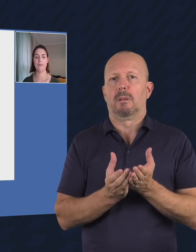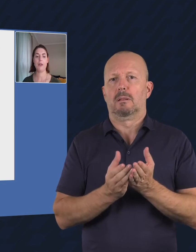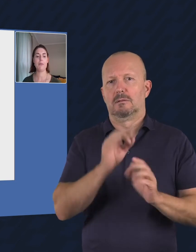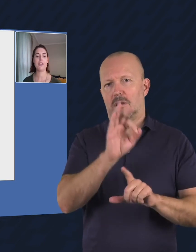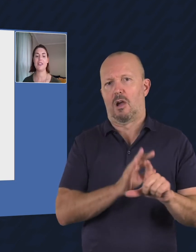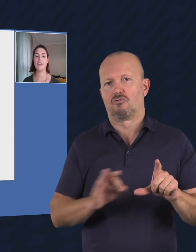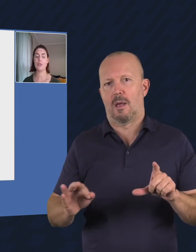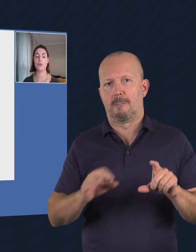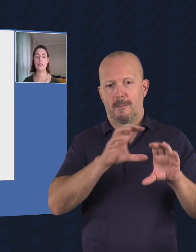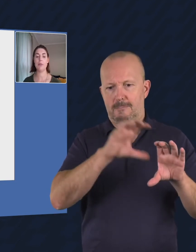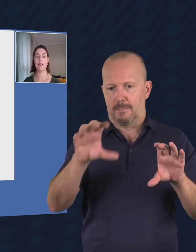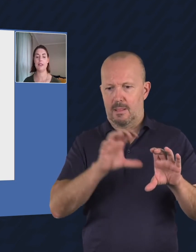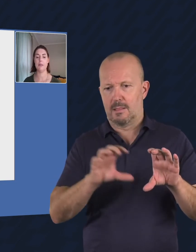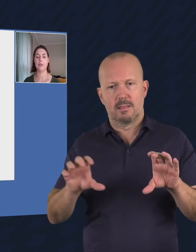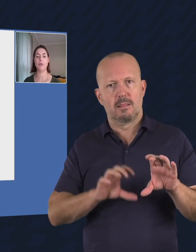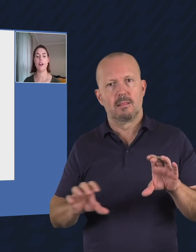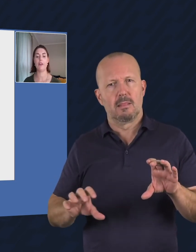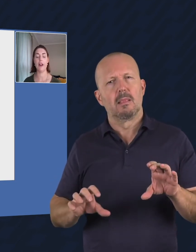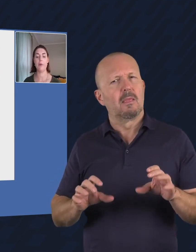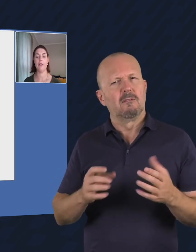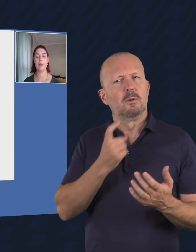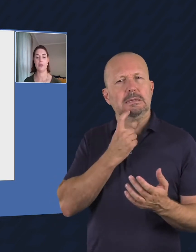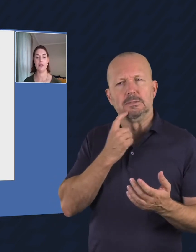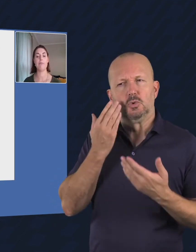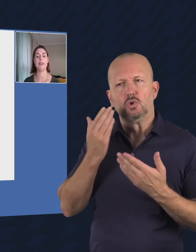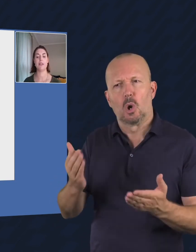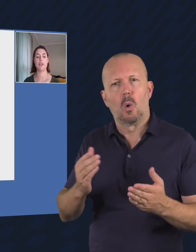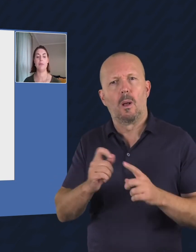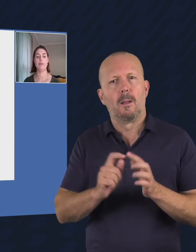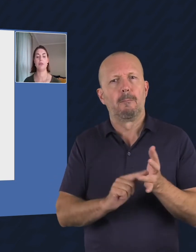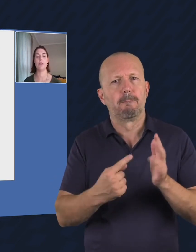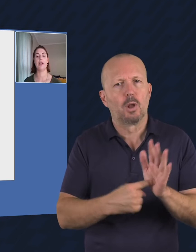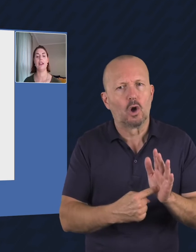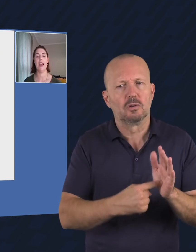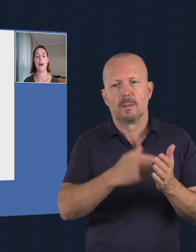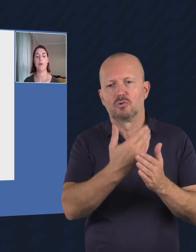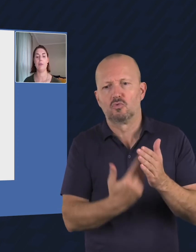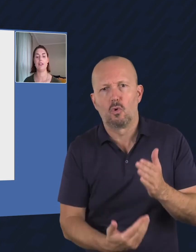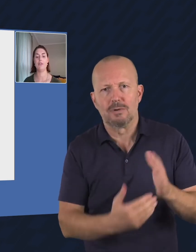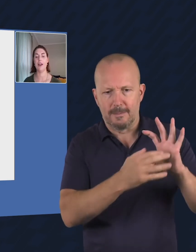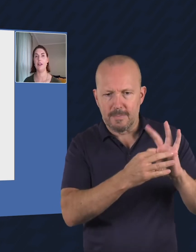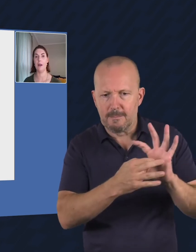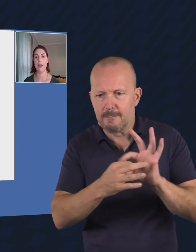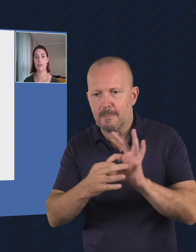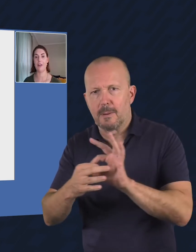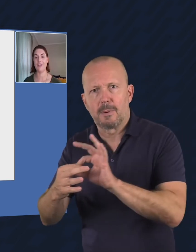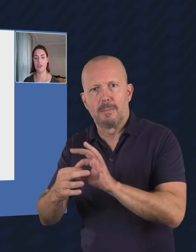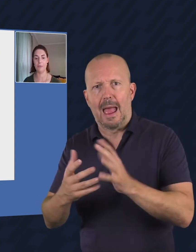Because they are so simple and conceptual, they are a great way of plotting the basic shape of the story and how we might divide it up and arrange it.